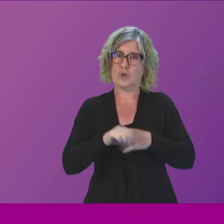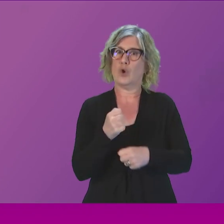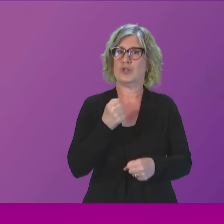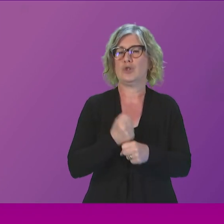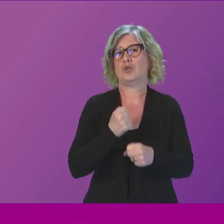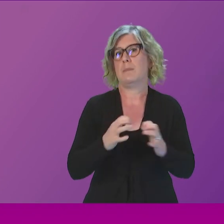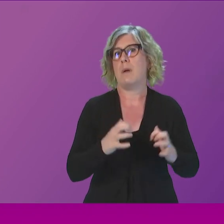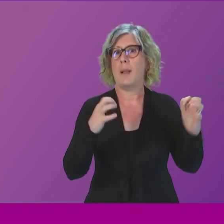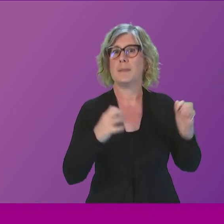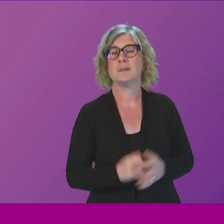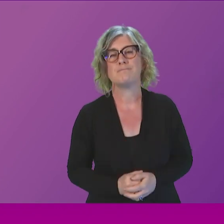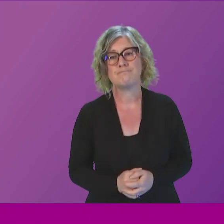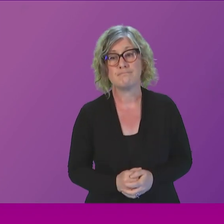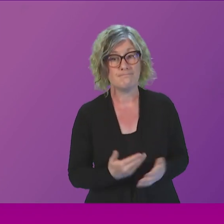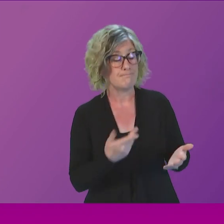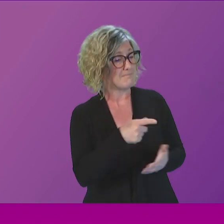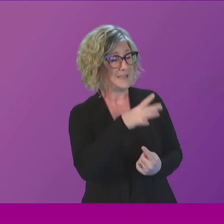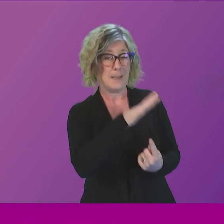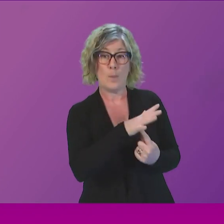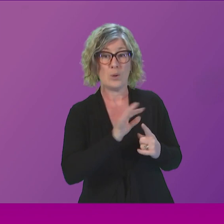Collette Stevenson makes an incredibly important point.